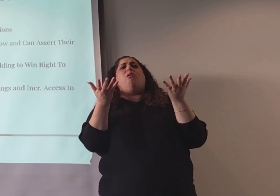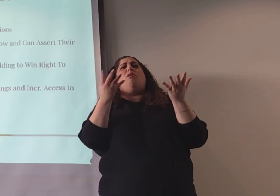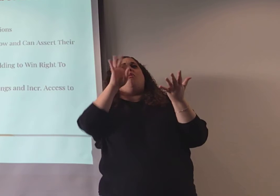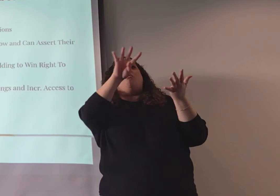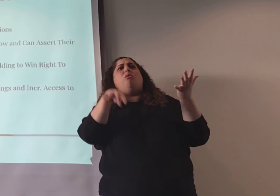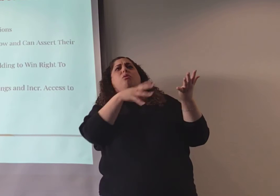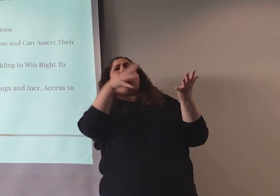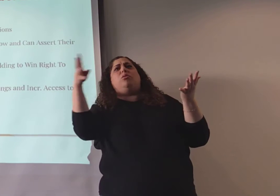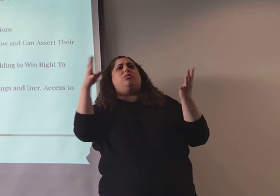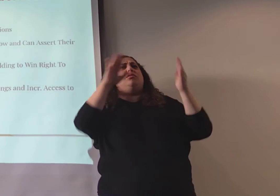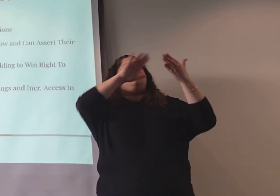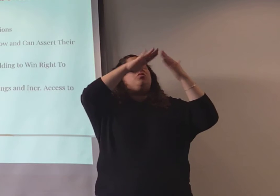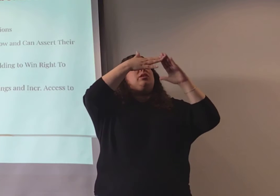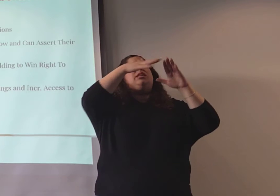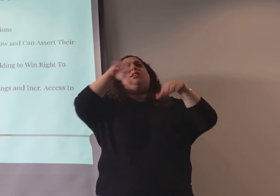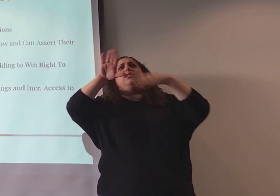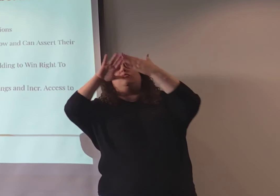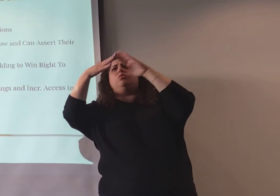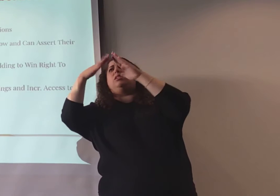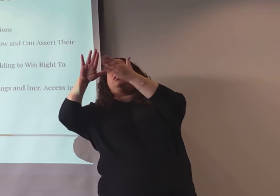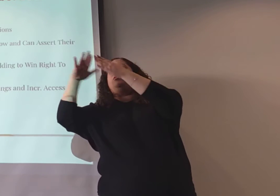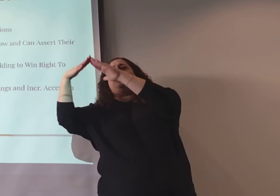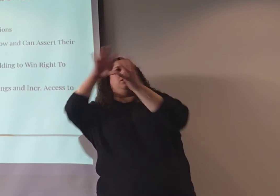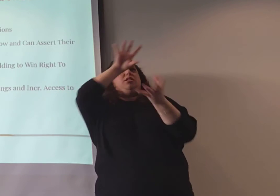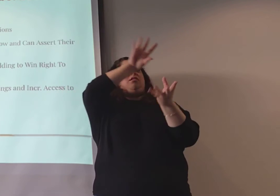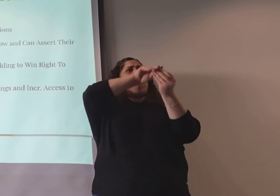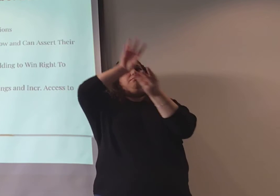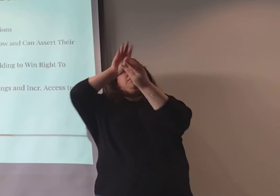that people had is rent evictions.